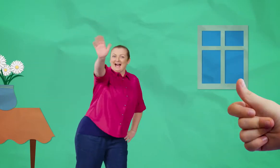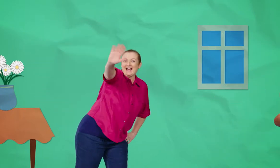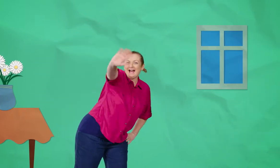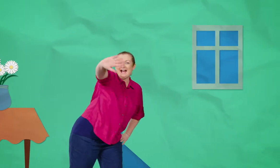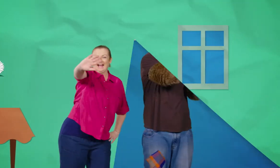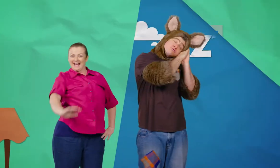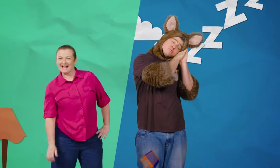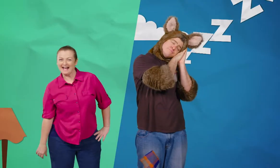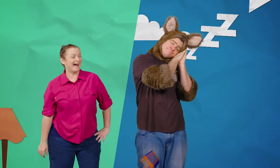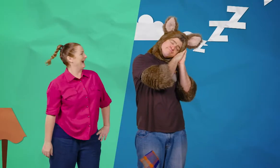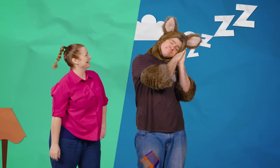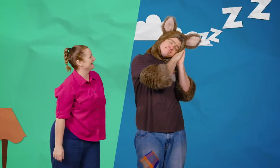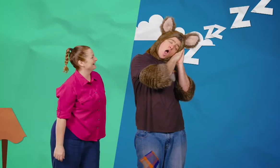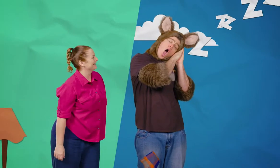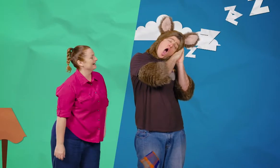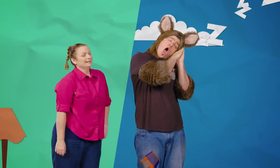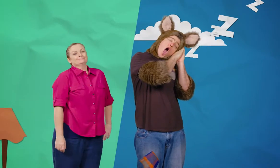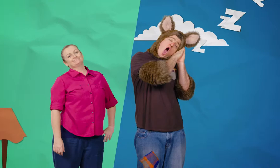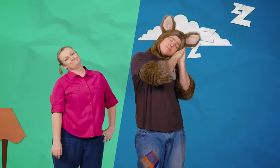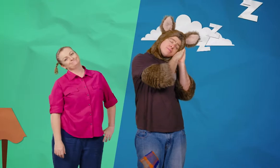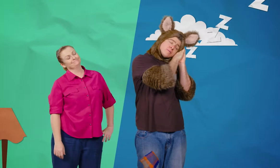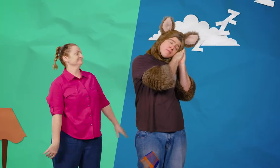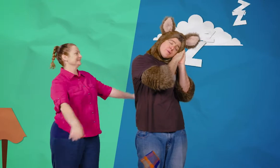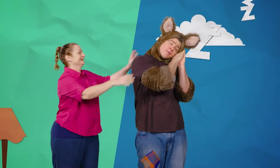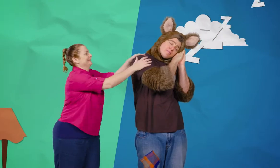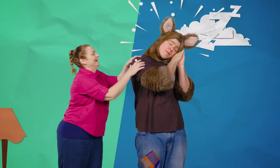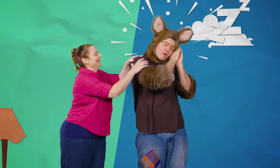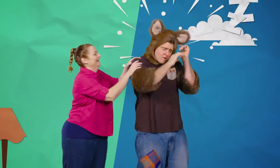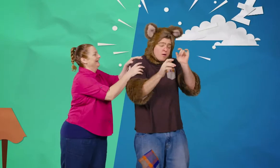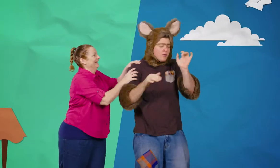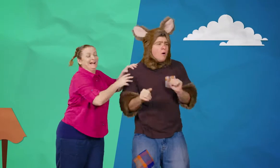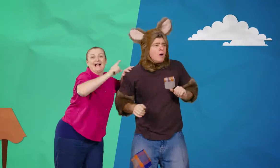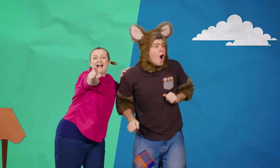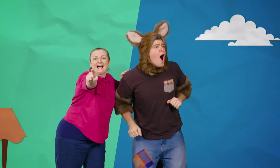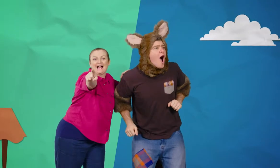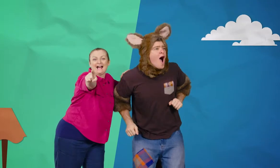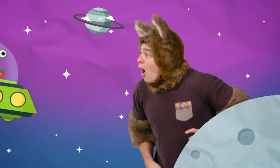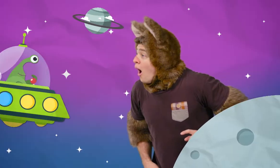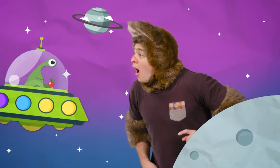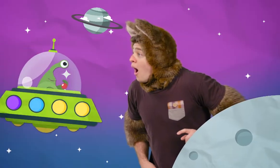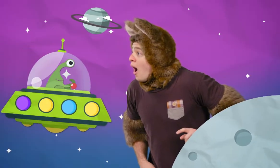Hello. Hmm. Huh? Look! Oh!